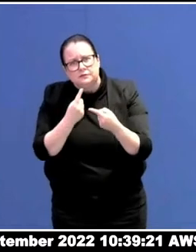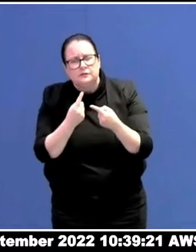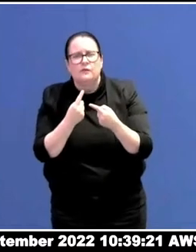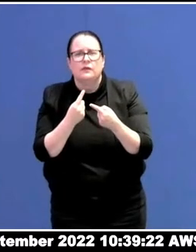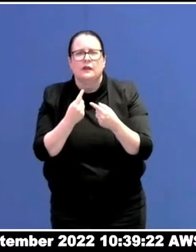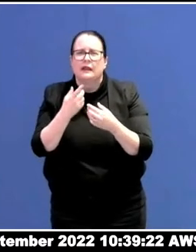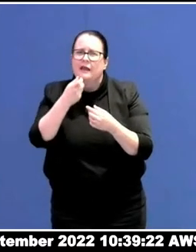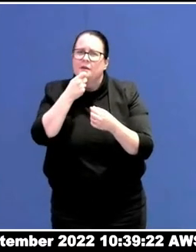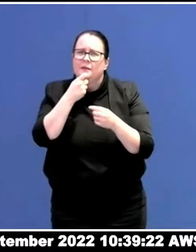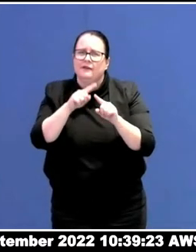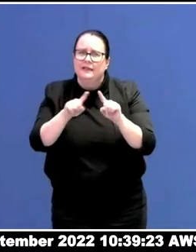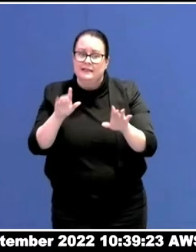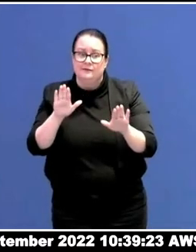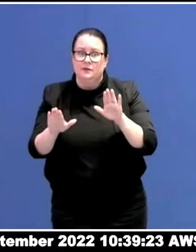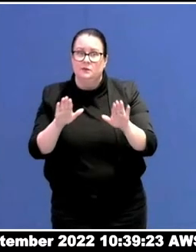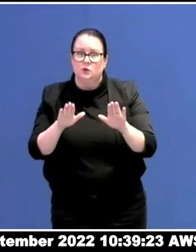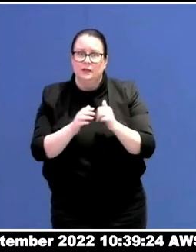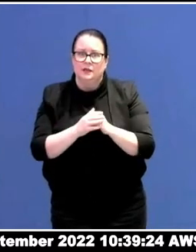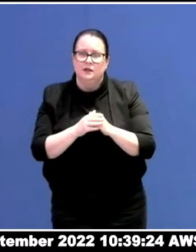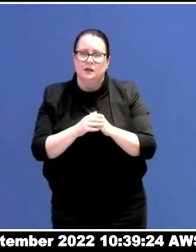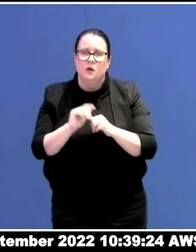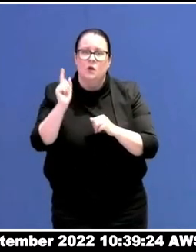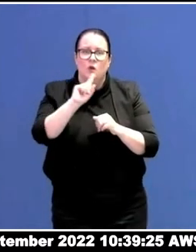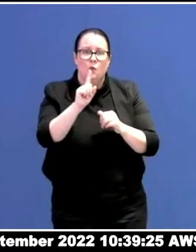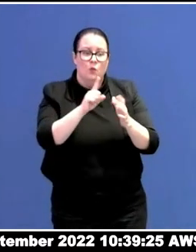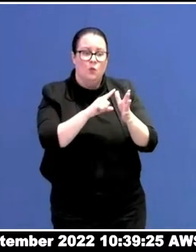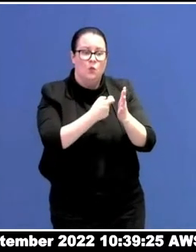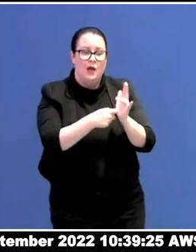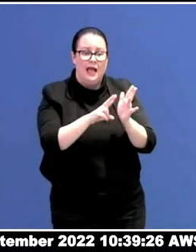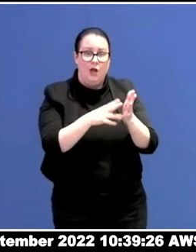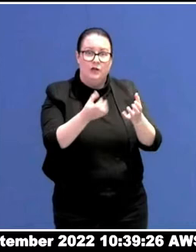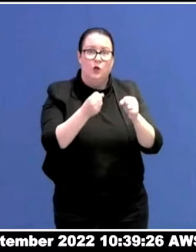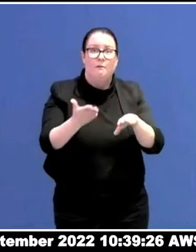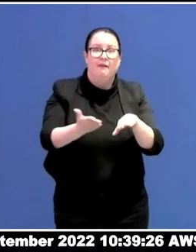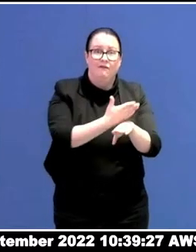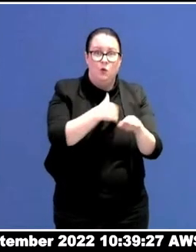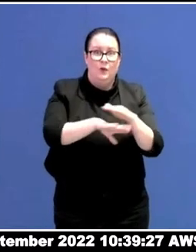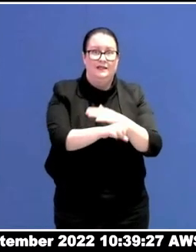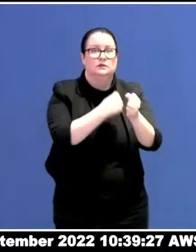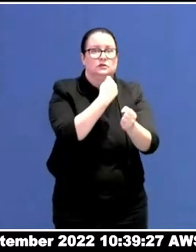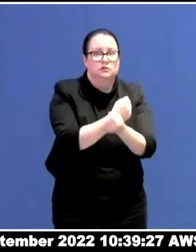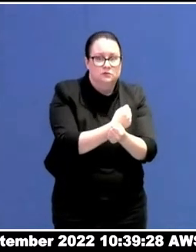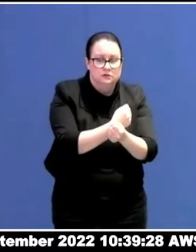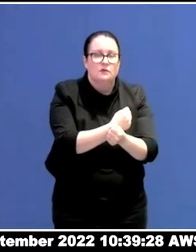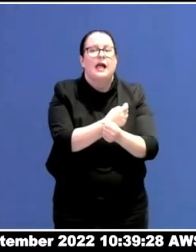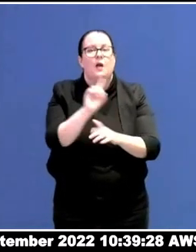between the care Aaron was receiving prior to detention and what happened during detention. TERRY: Yes.